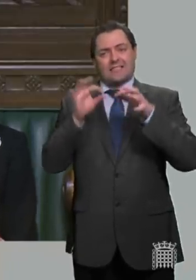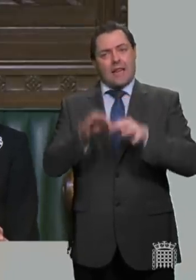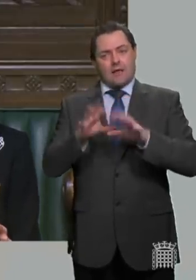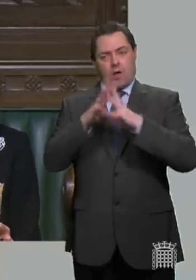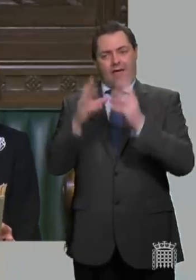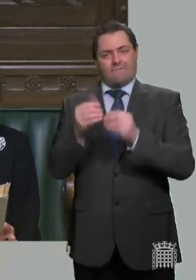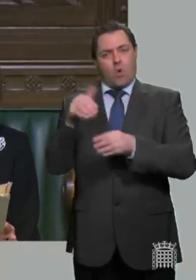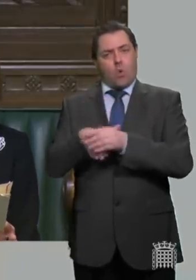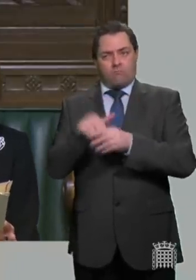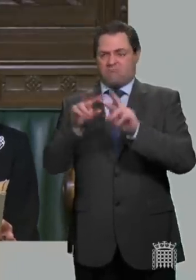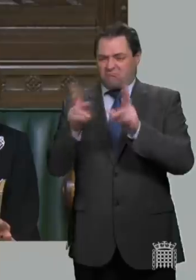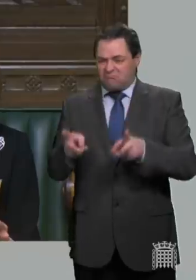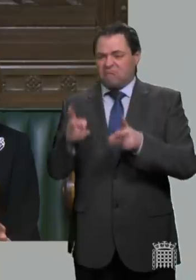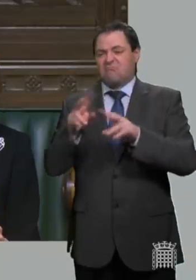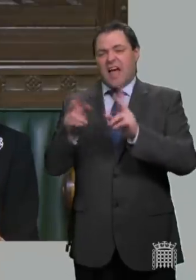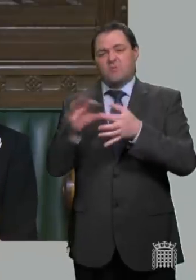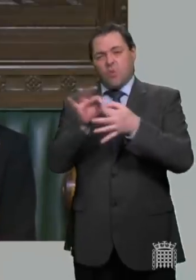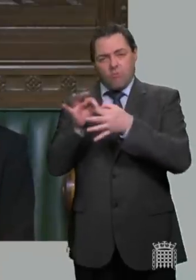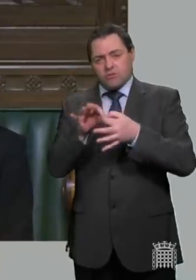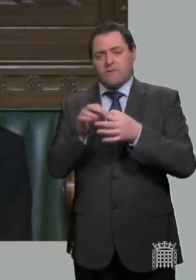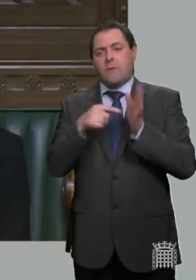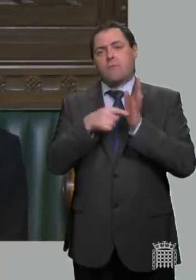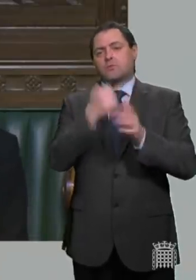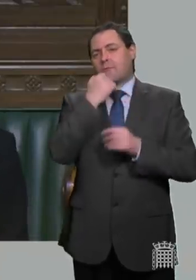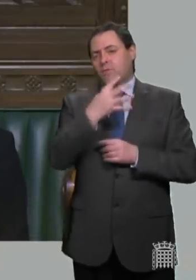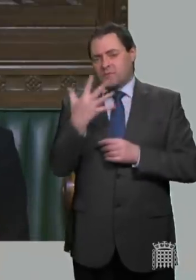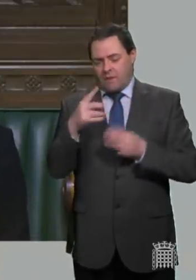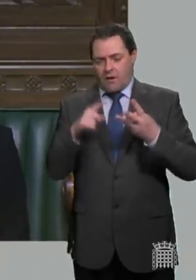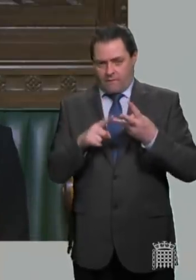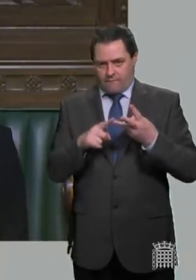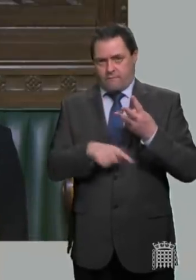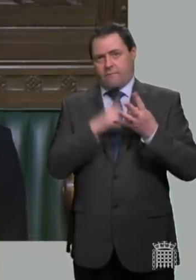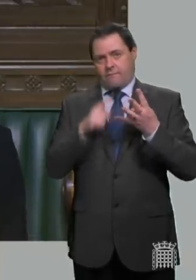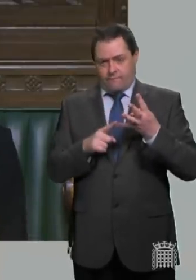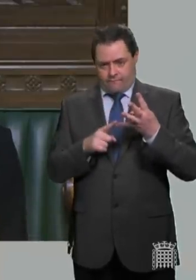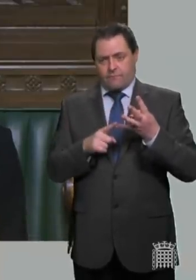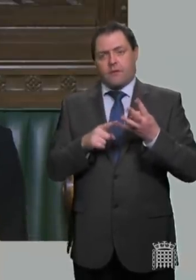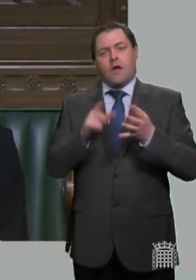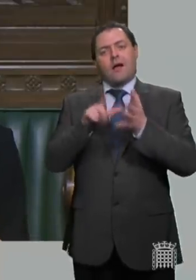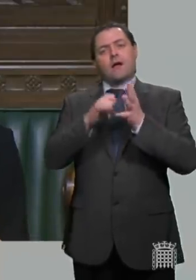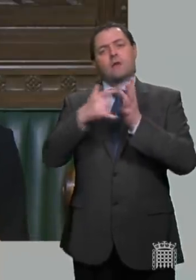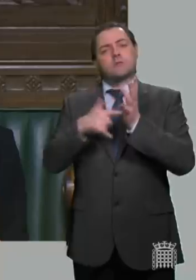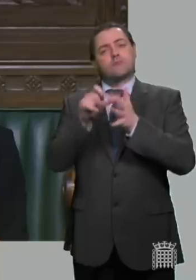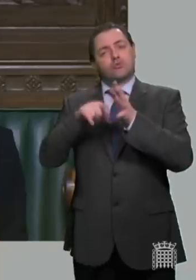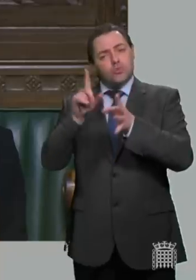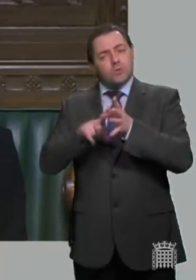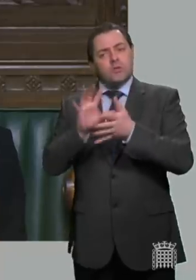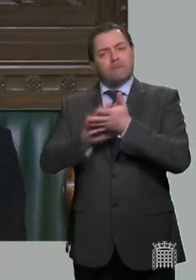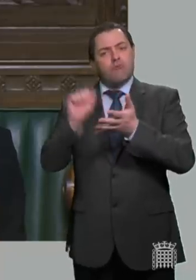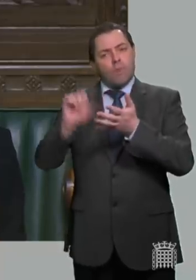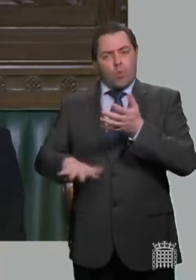(housing co-operatives) (motion no. 45); (d) Customs duty (removal of steel to Northern